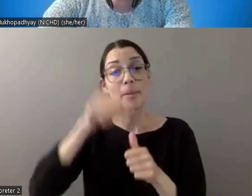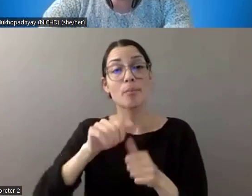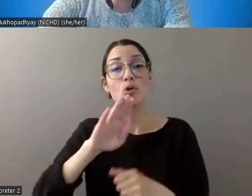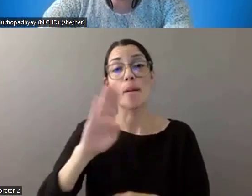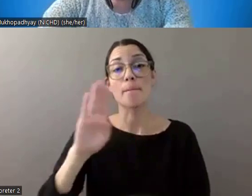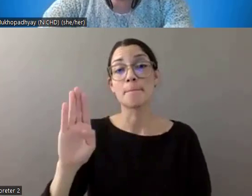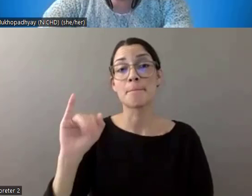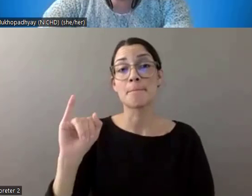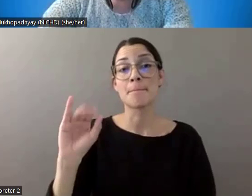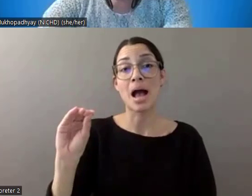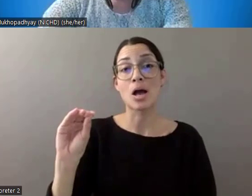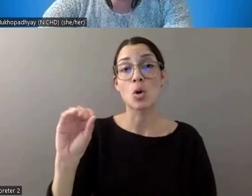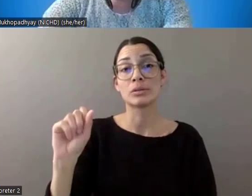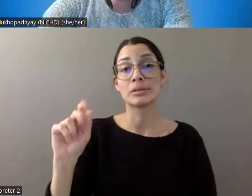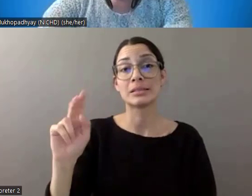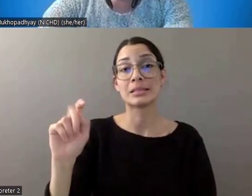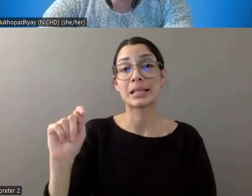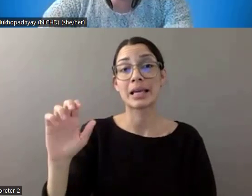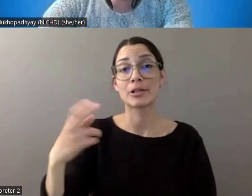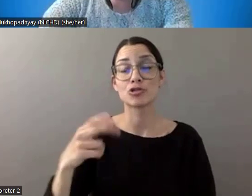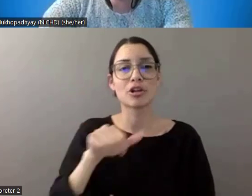that you're really the right person to do this research.